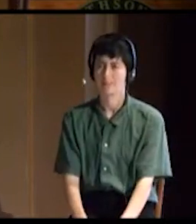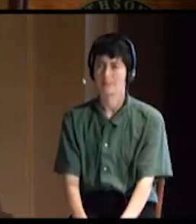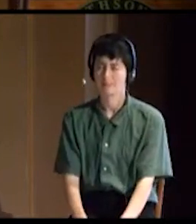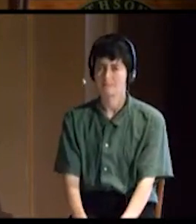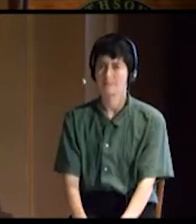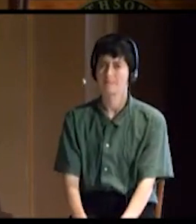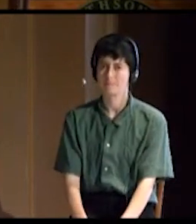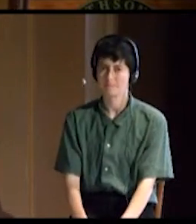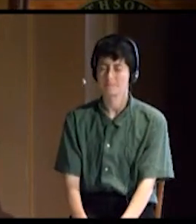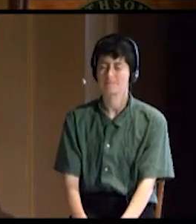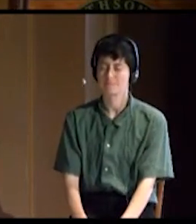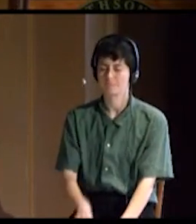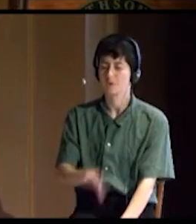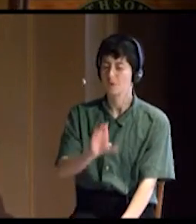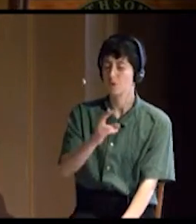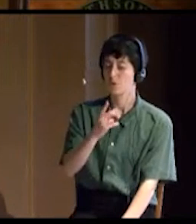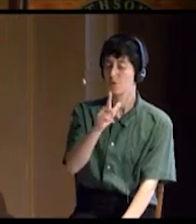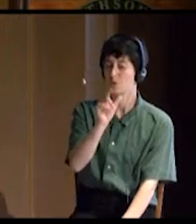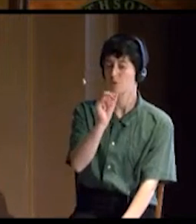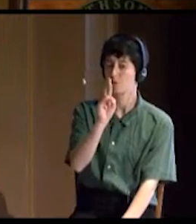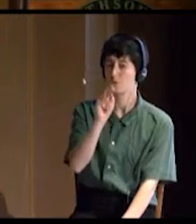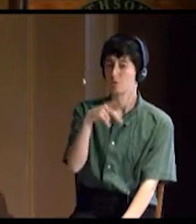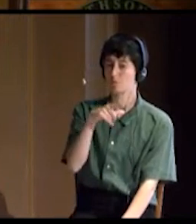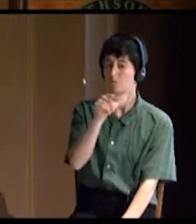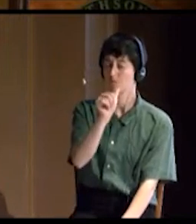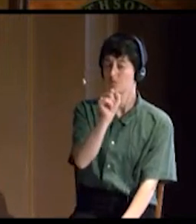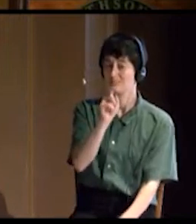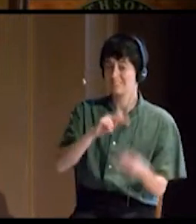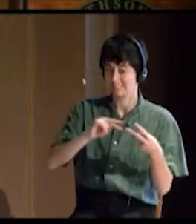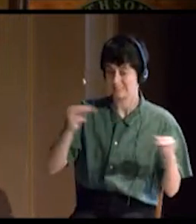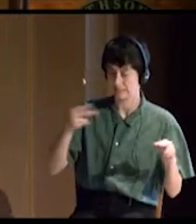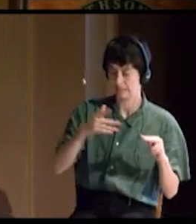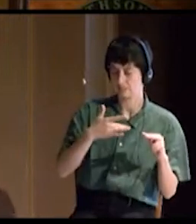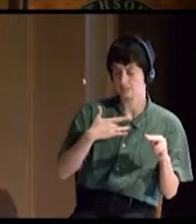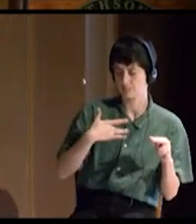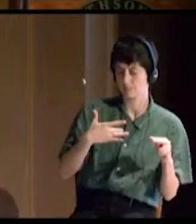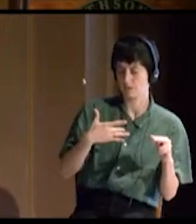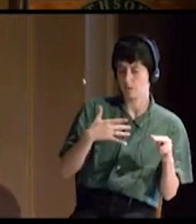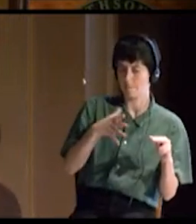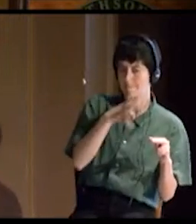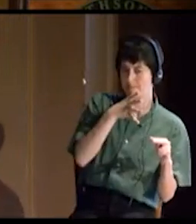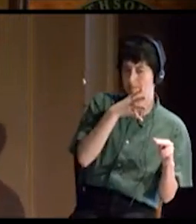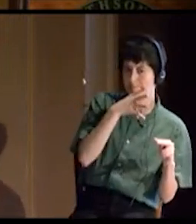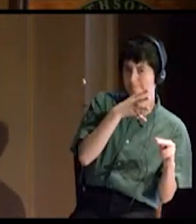Typically, the chloroplast DNA is eternally inherited, whereas the nuclear DNA comes from both parents.